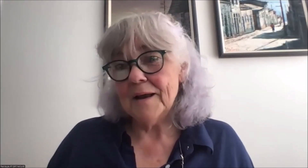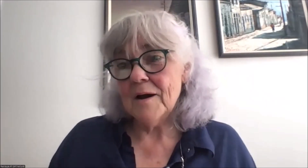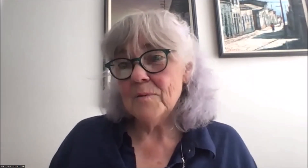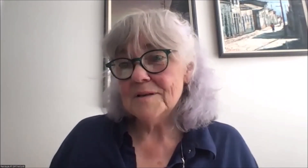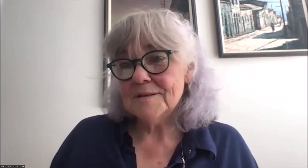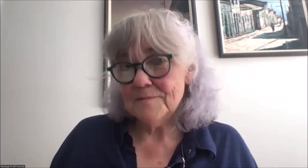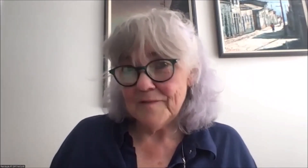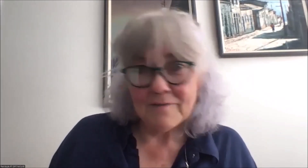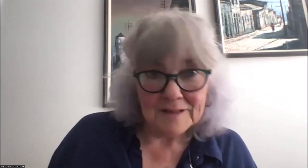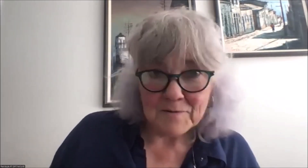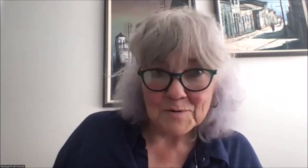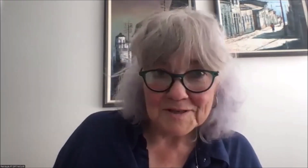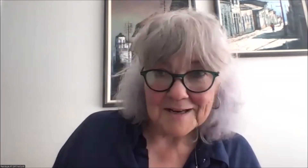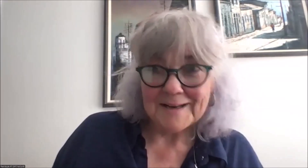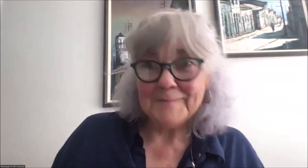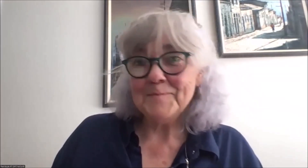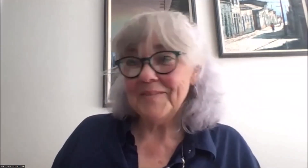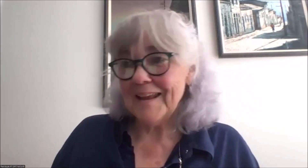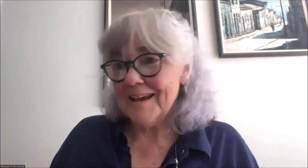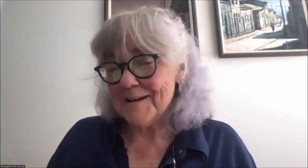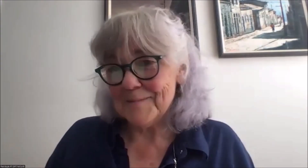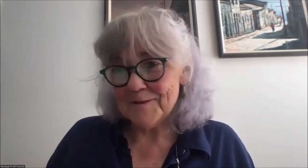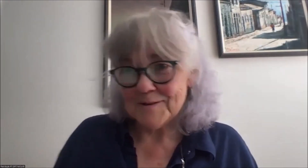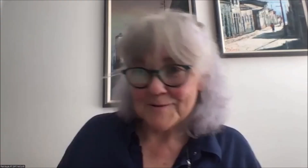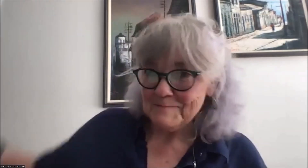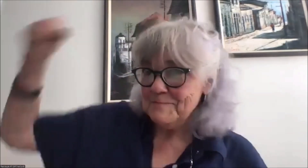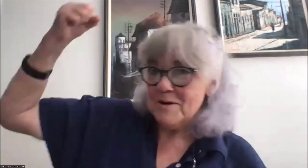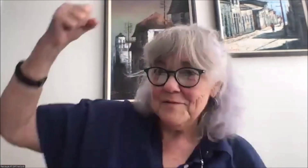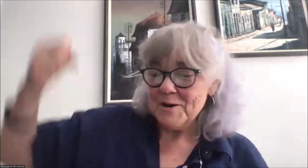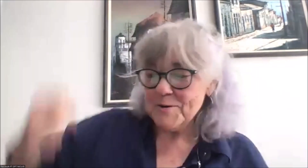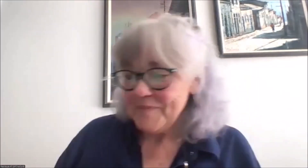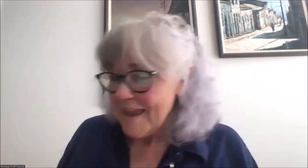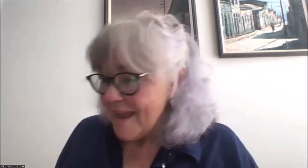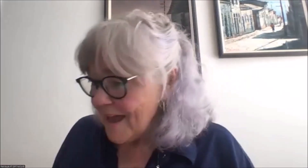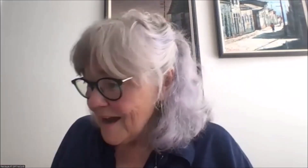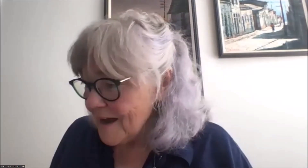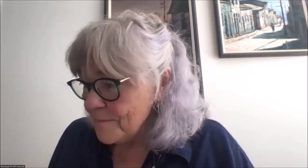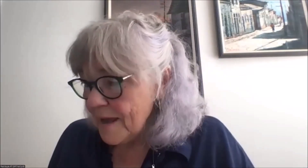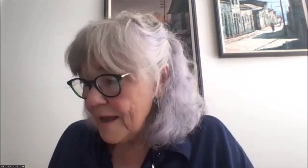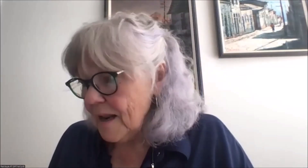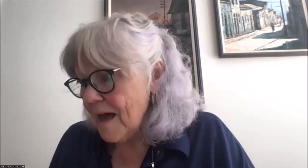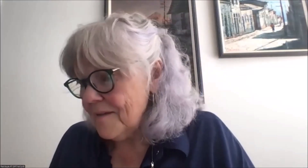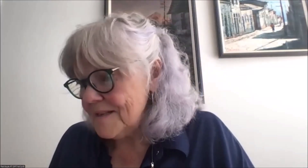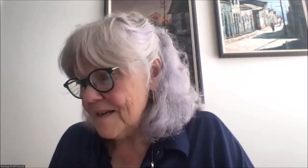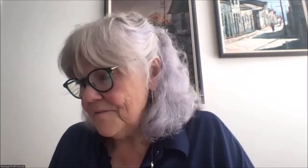Minot was heavily represented, so bravo. And a lot of the stuff